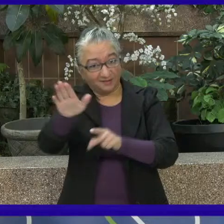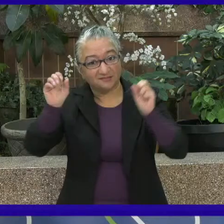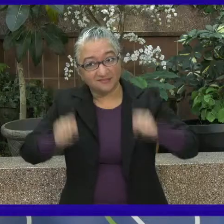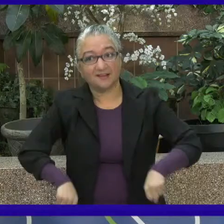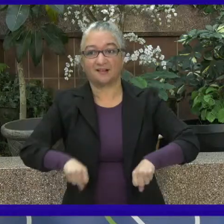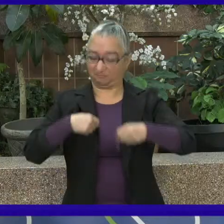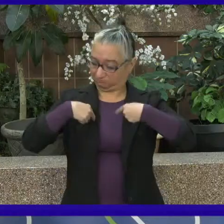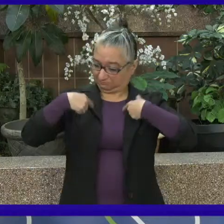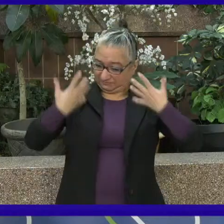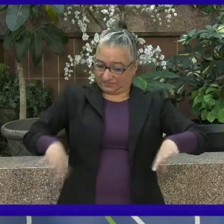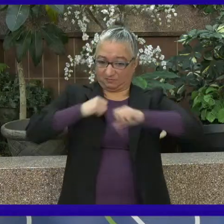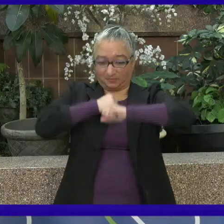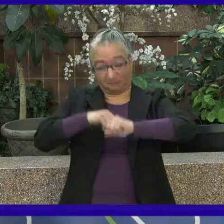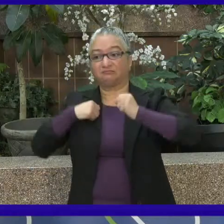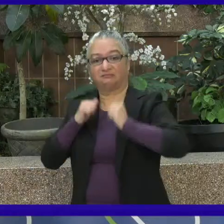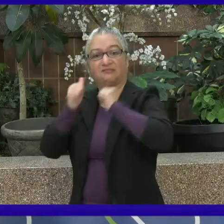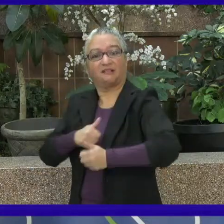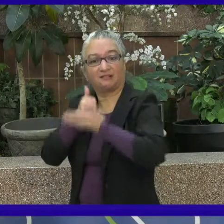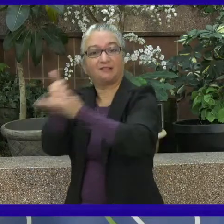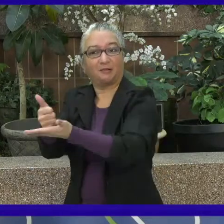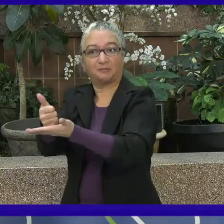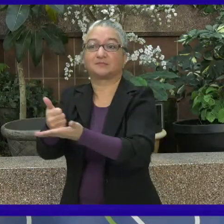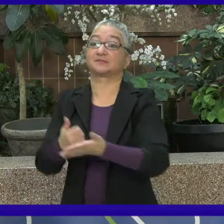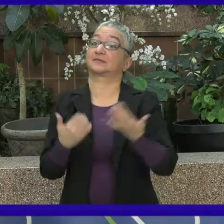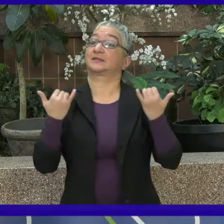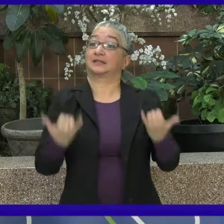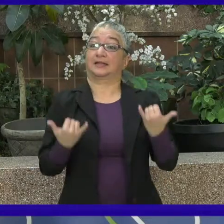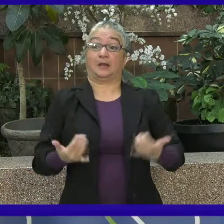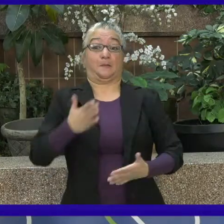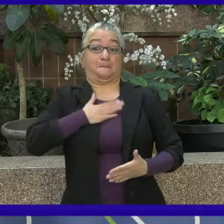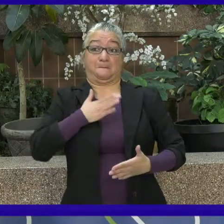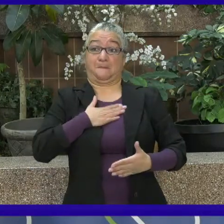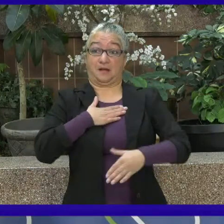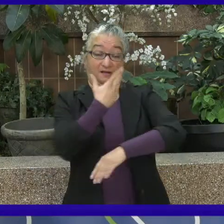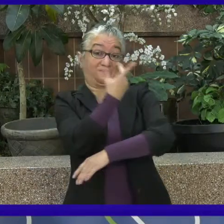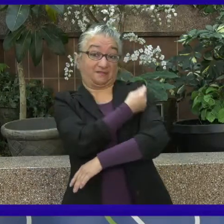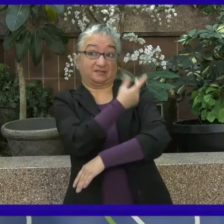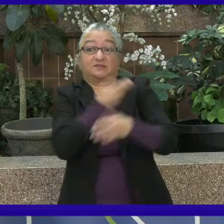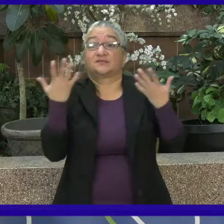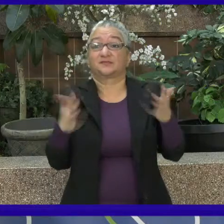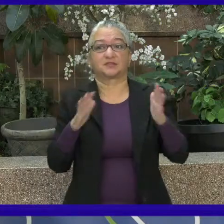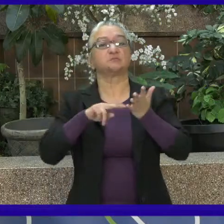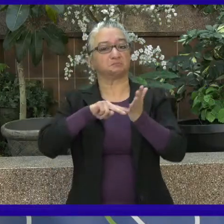covet to my patients or bring it home to my family i just want to do my job